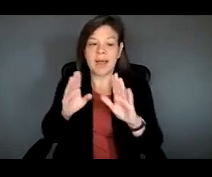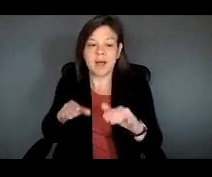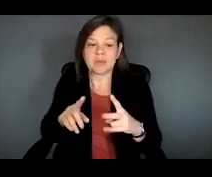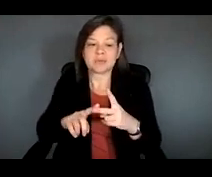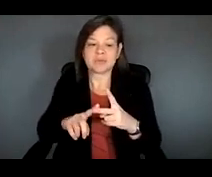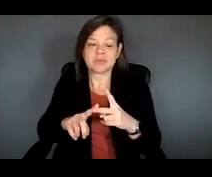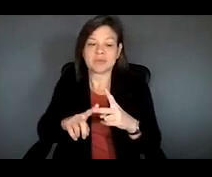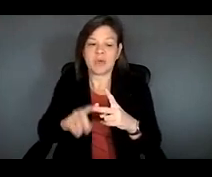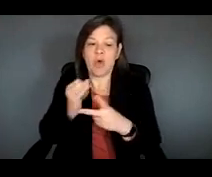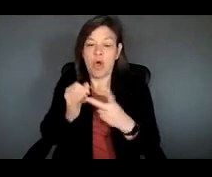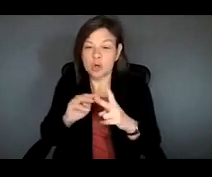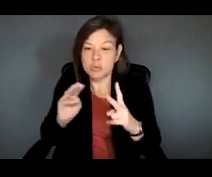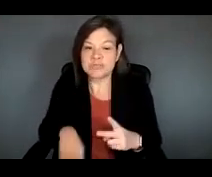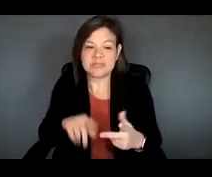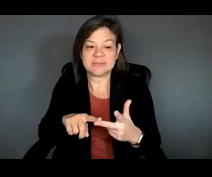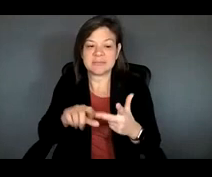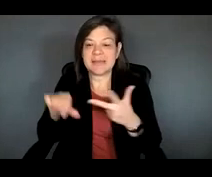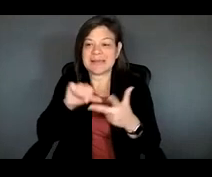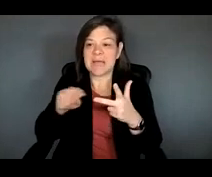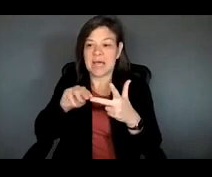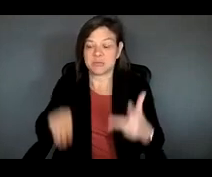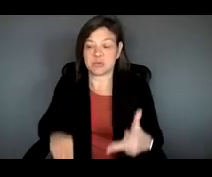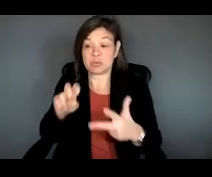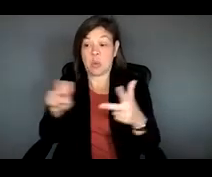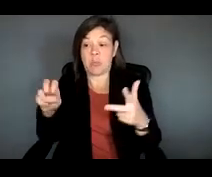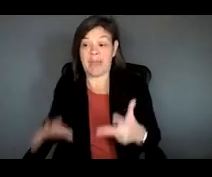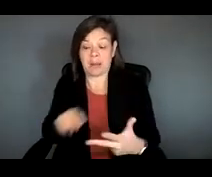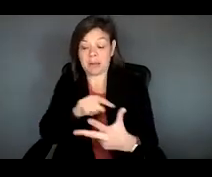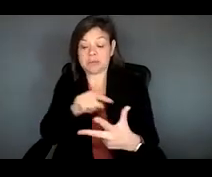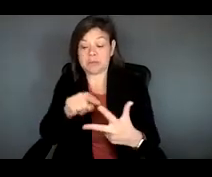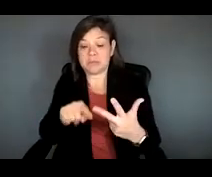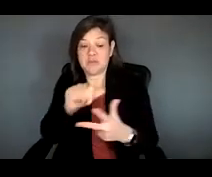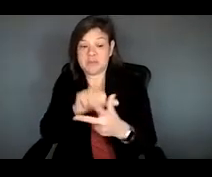So panelists representing each of those organizations